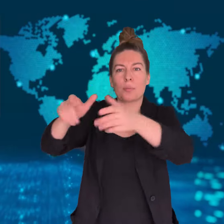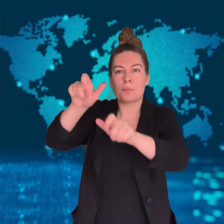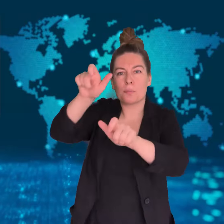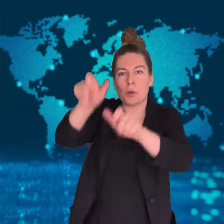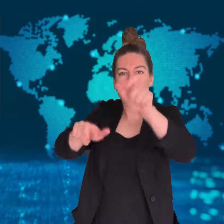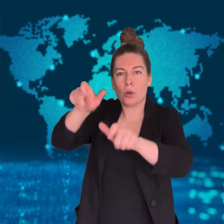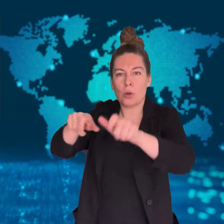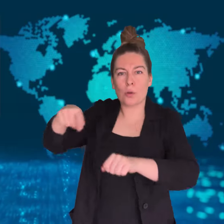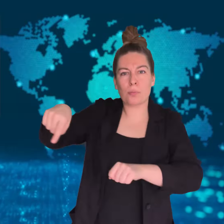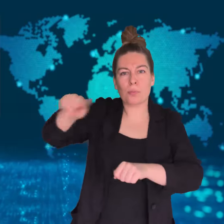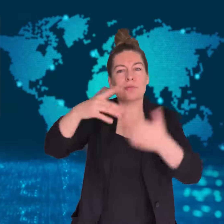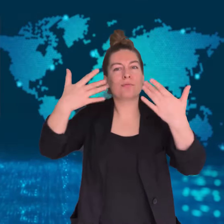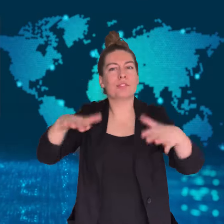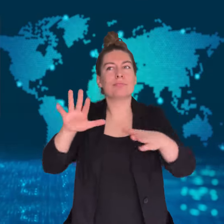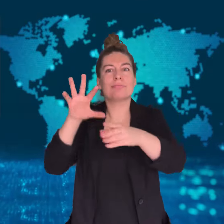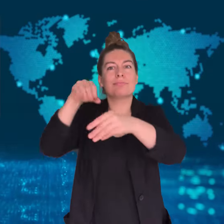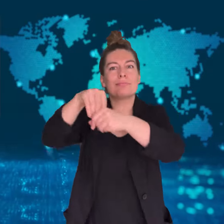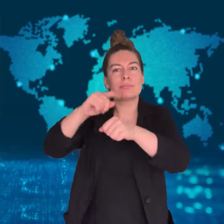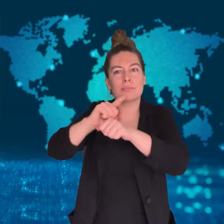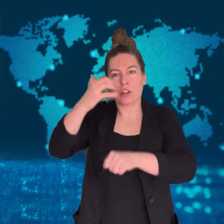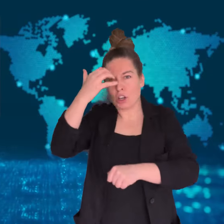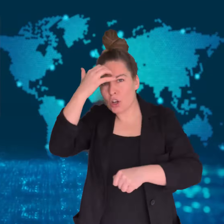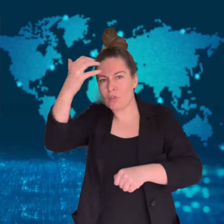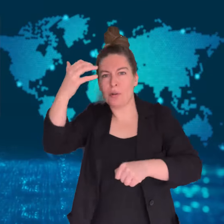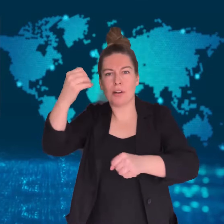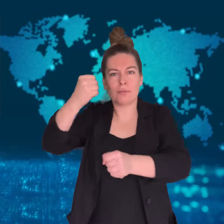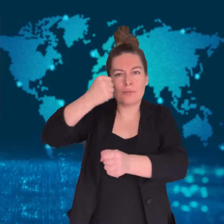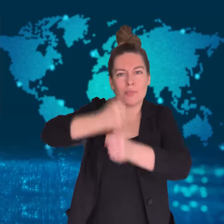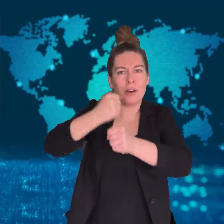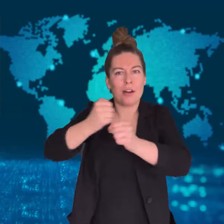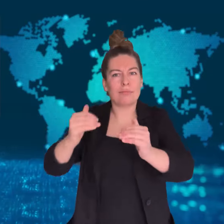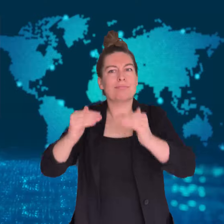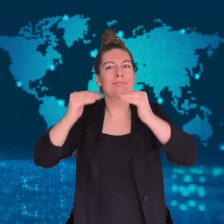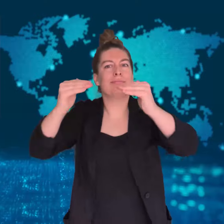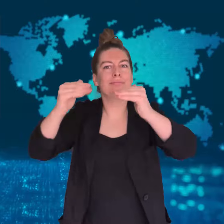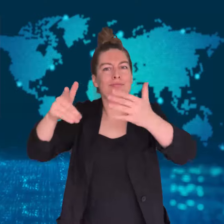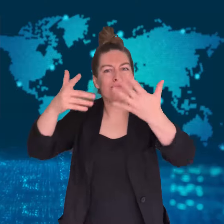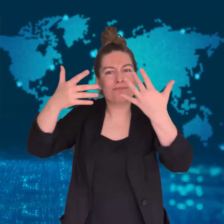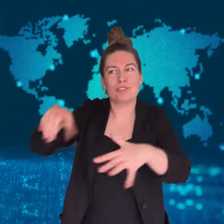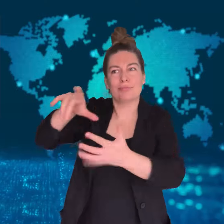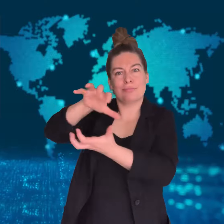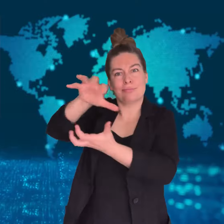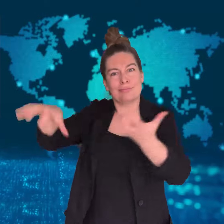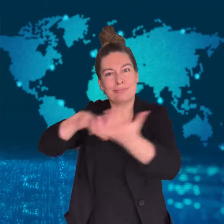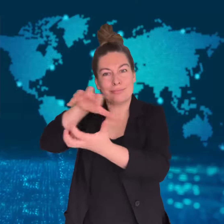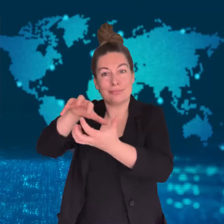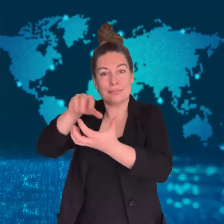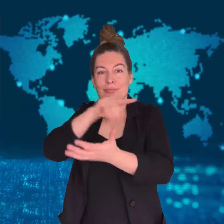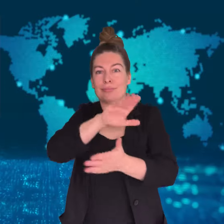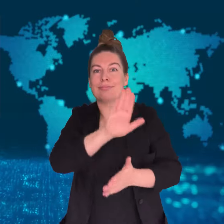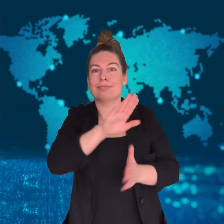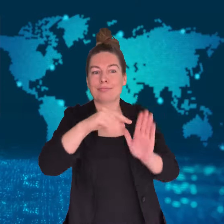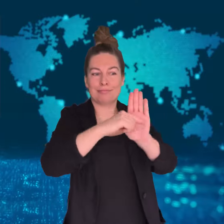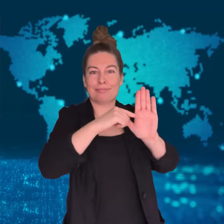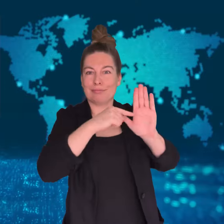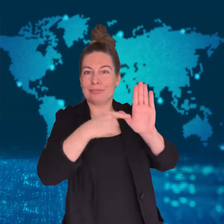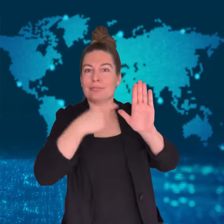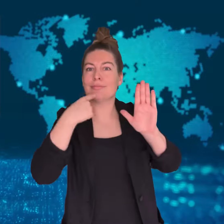The state - and other states that followed - referred to the 14th Amendment which bans